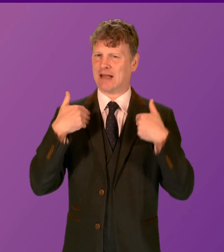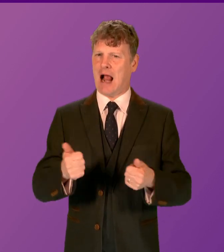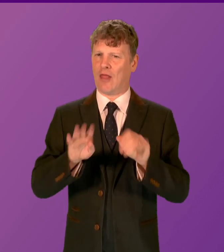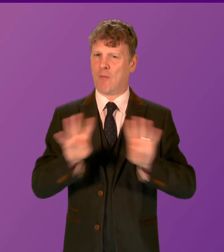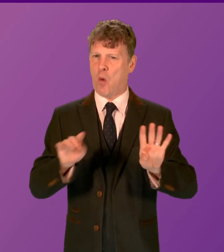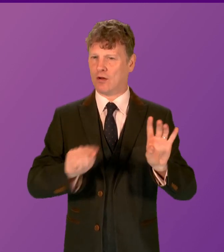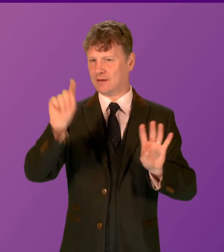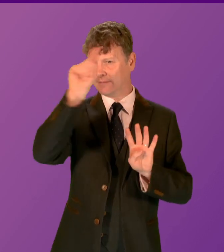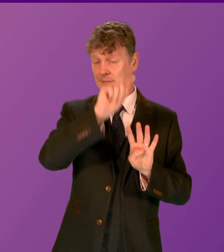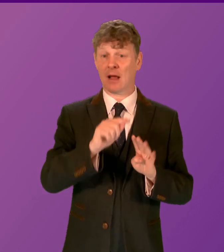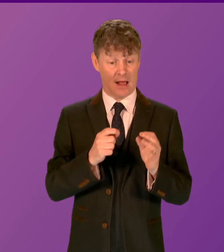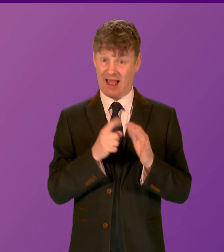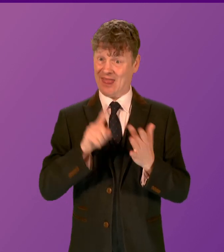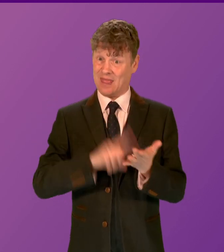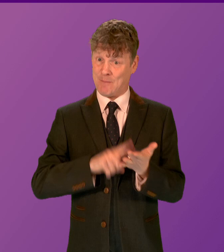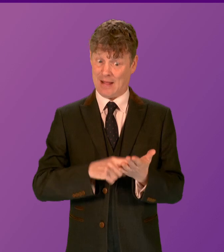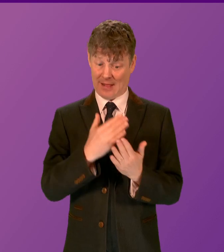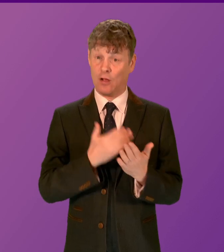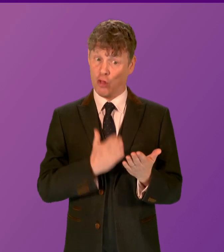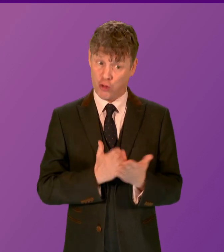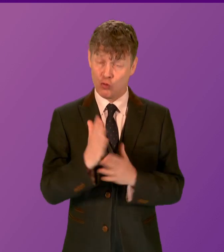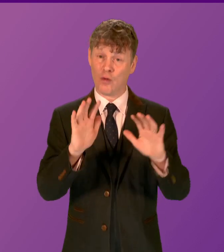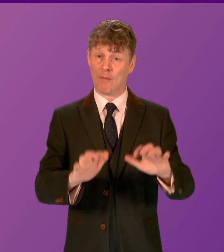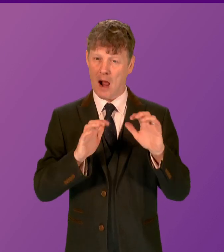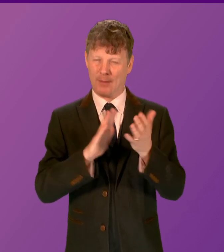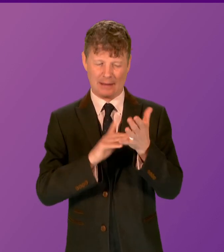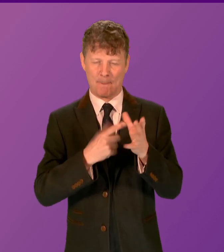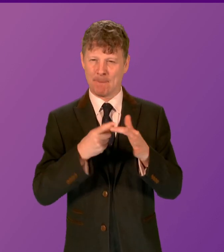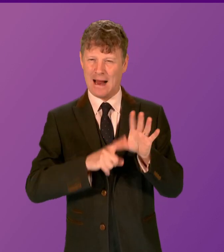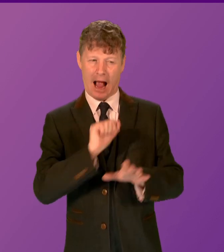Once Gillian Mackay’s bill has made its way through Parliament, we will begin a review